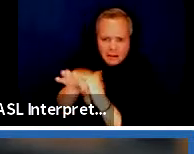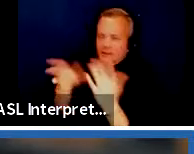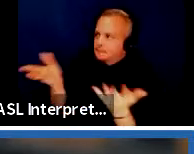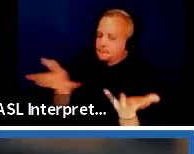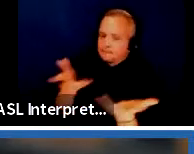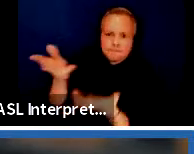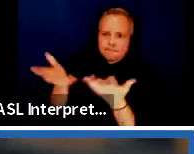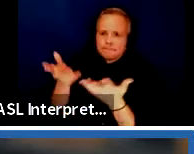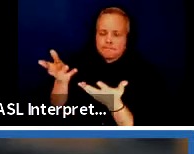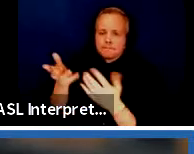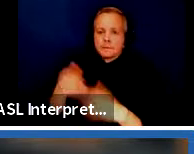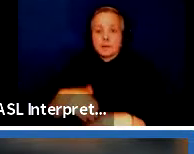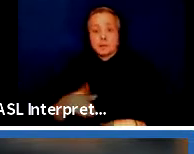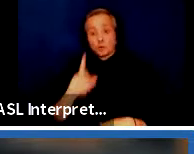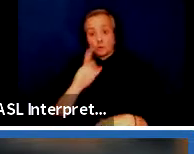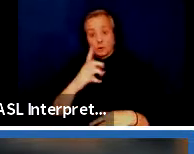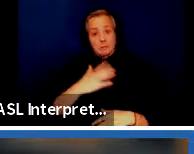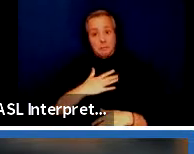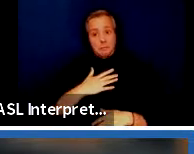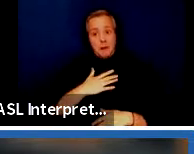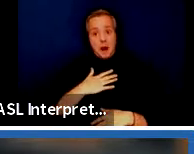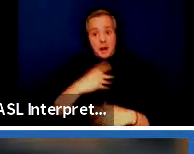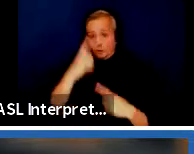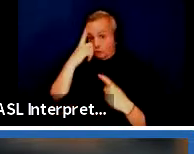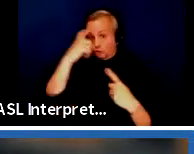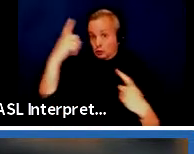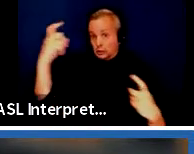MY DREAM IS TO NOT HAVE TO THINK ABOUT ACCESSIBILITY ANYMORE.